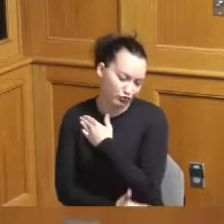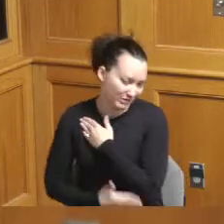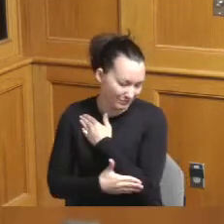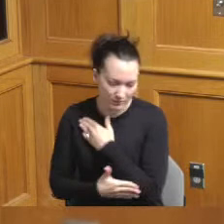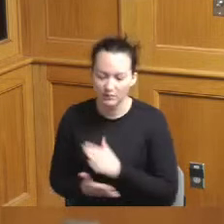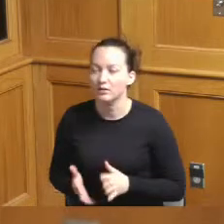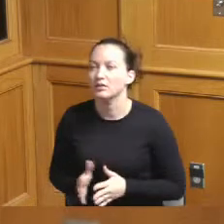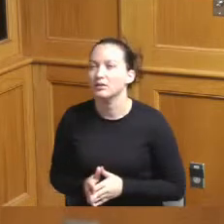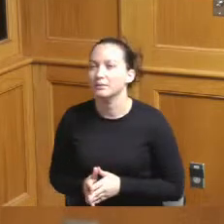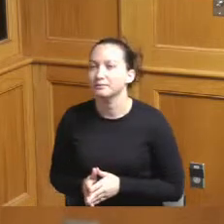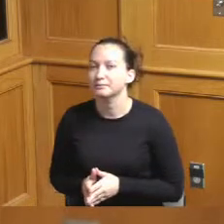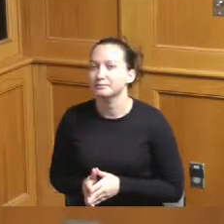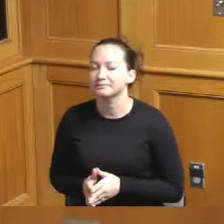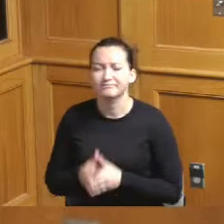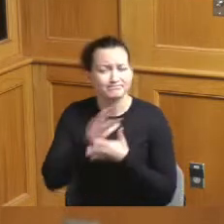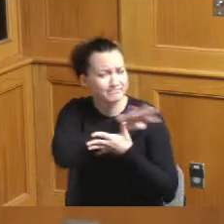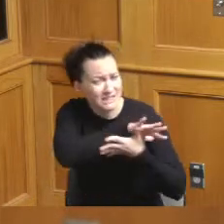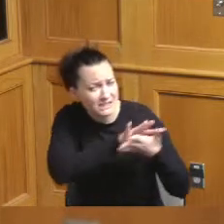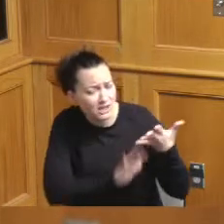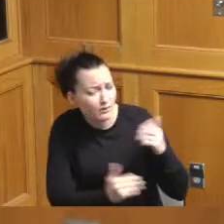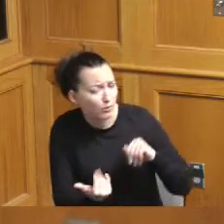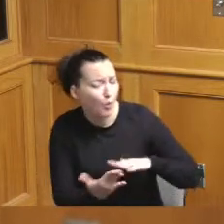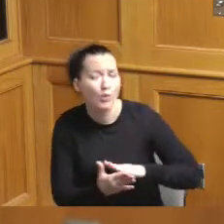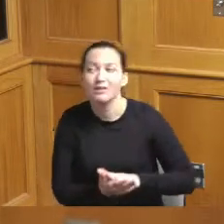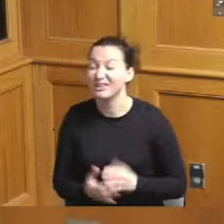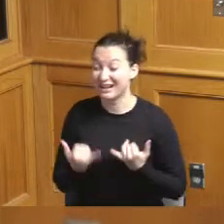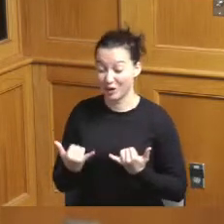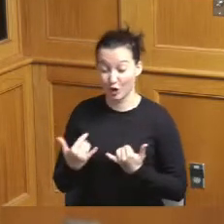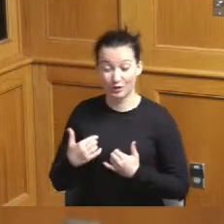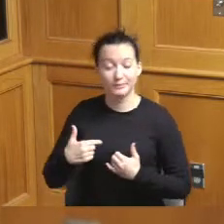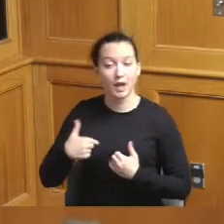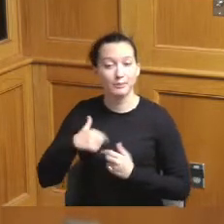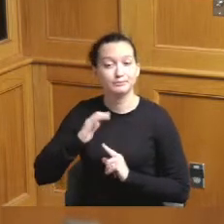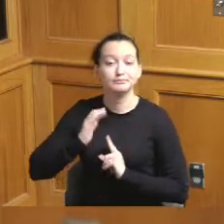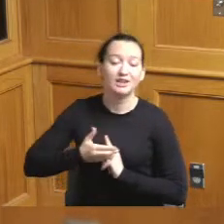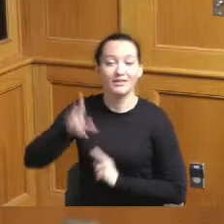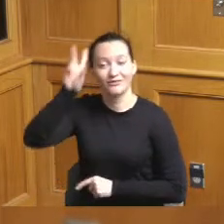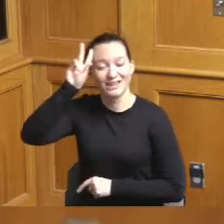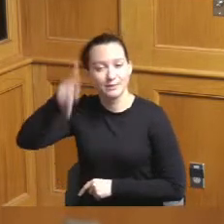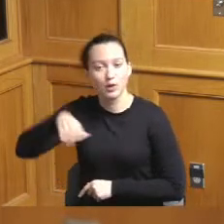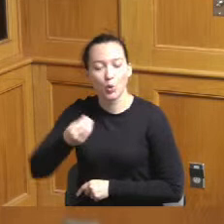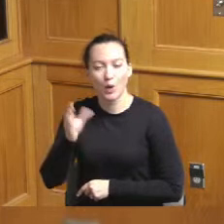we're doing several things one I currently serve as the Vice President of the Ohio Association of